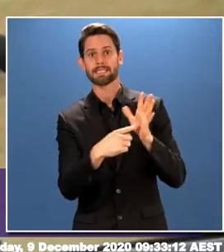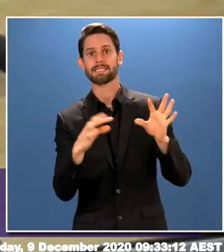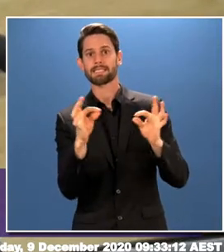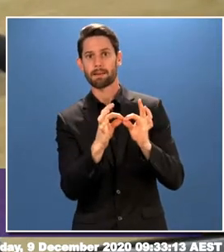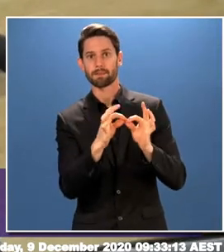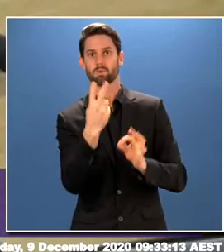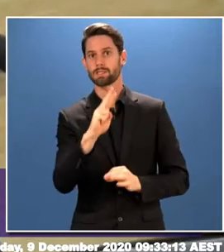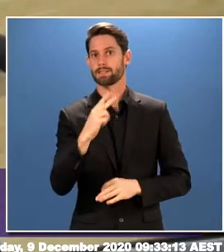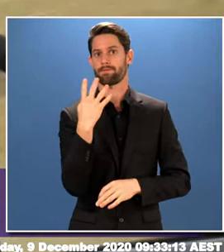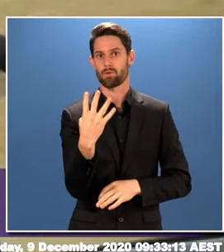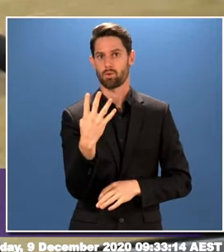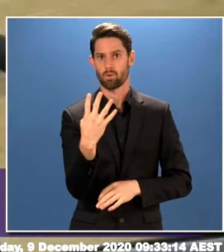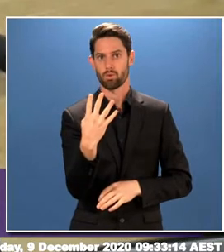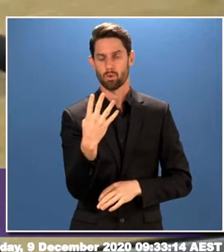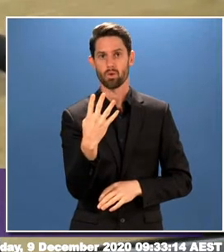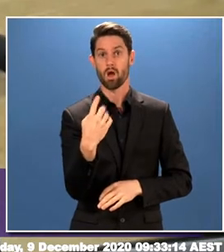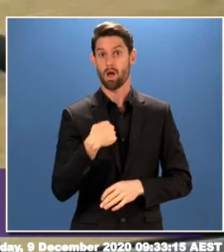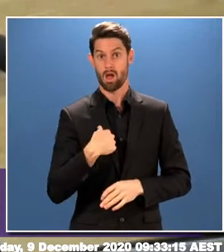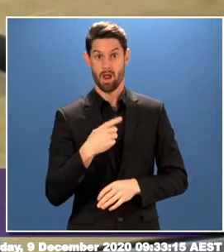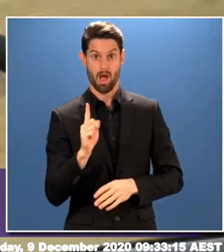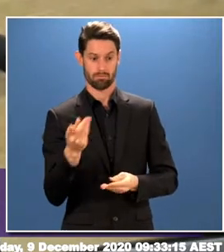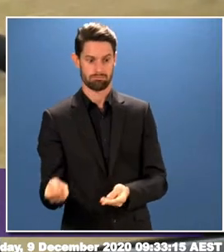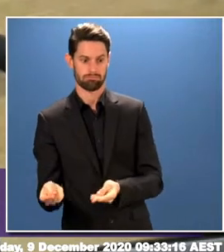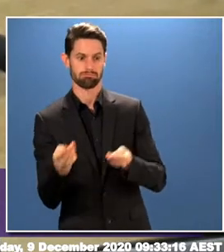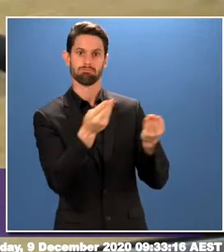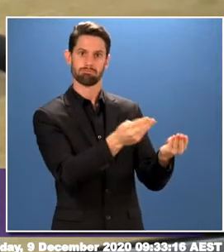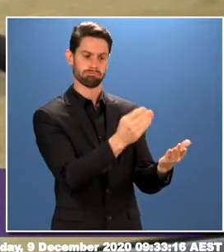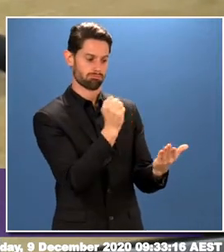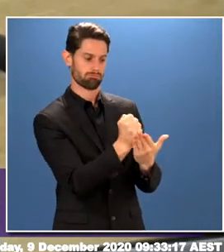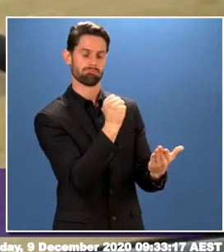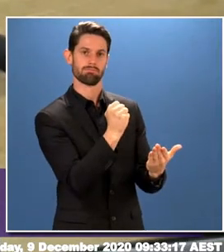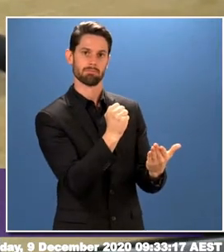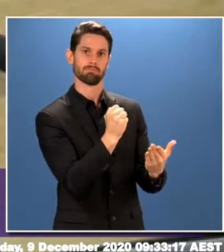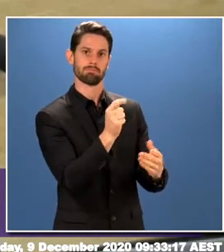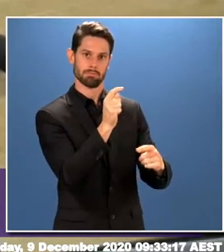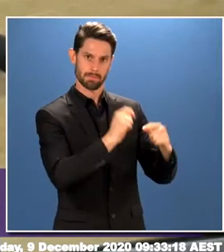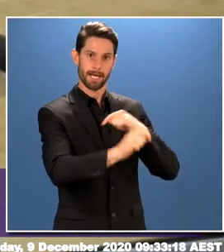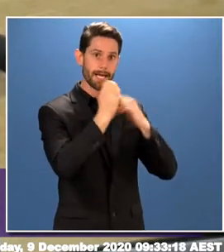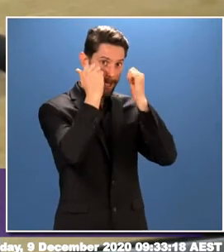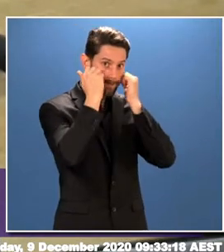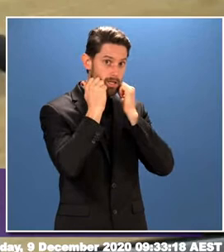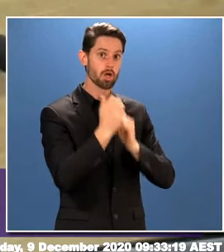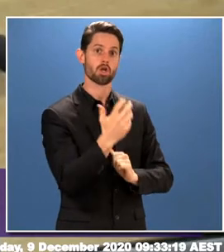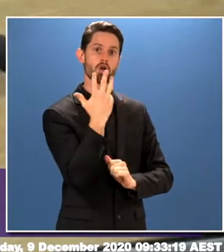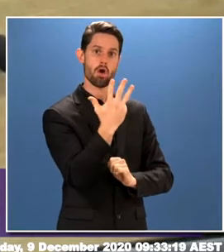I ask Jess's statement be tendered in to evidence and marked Exhibit 9.13.